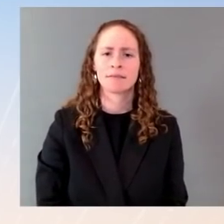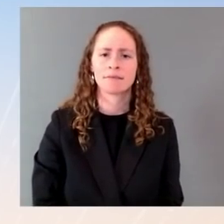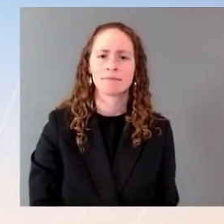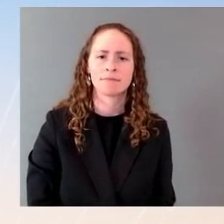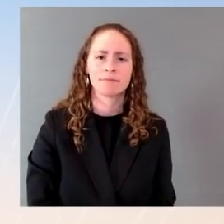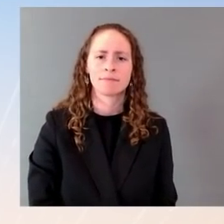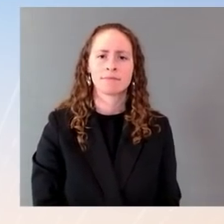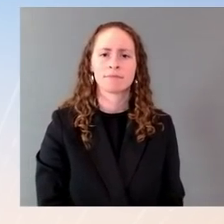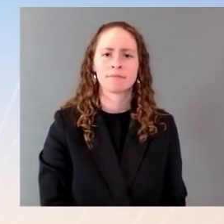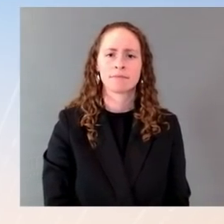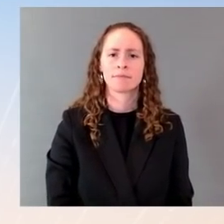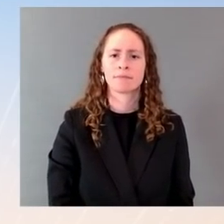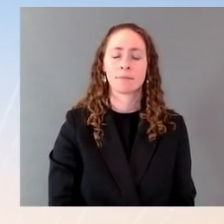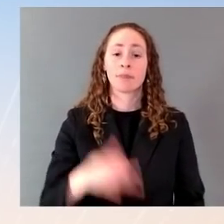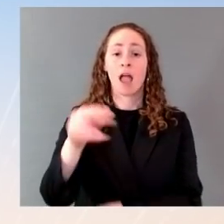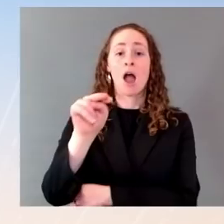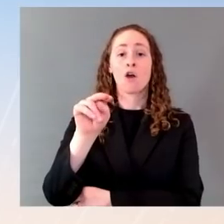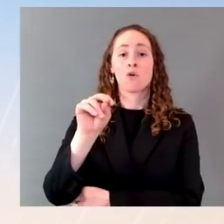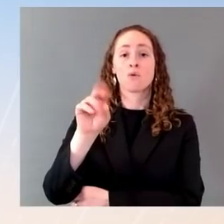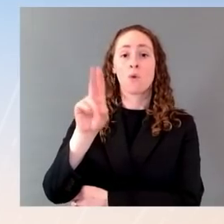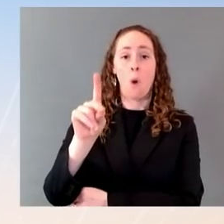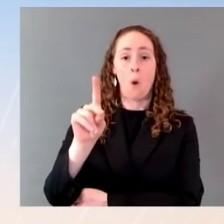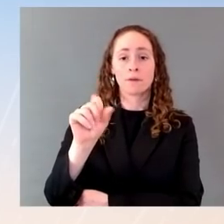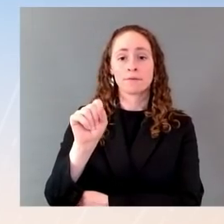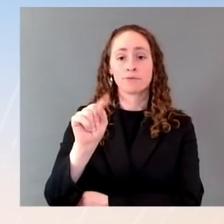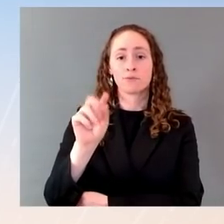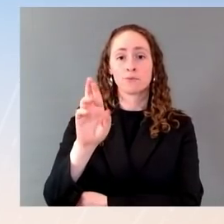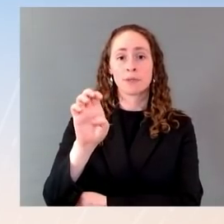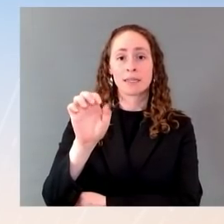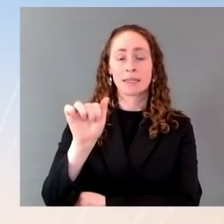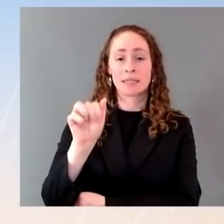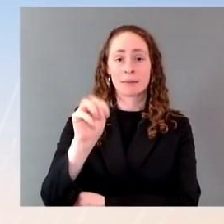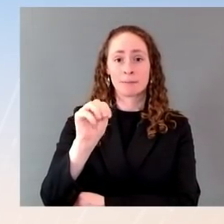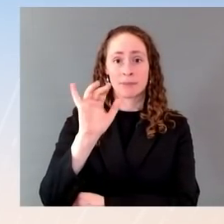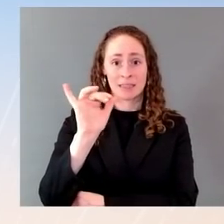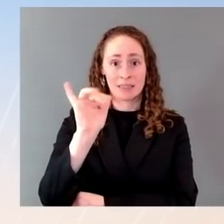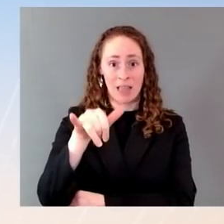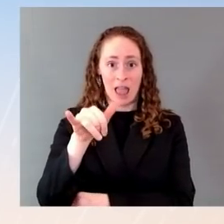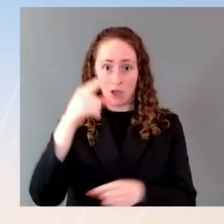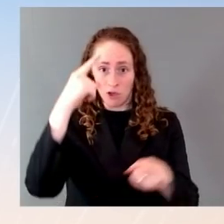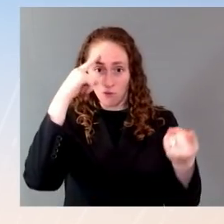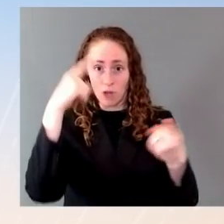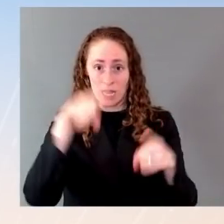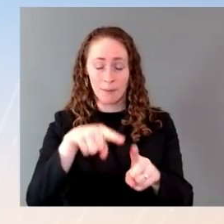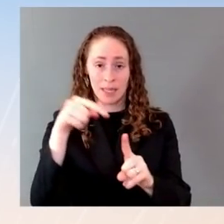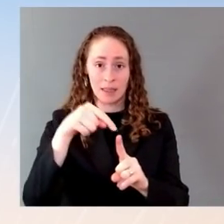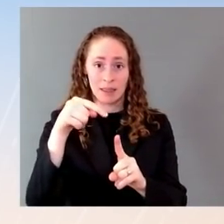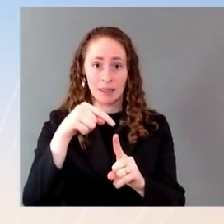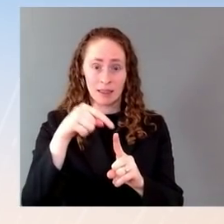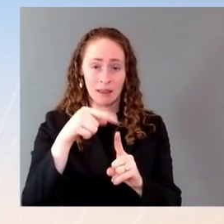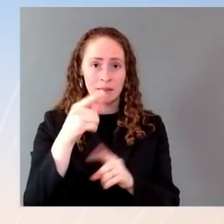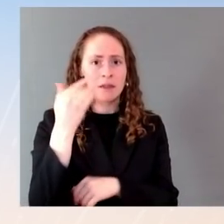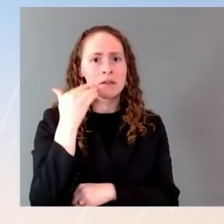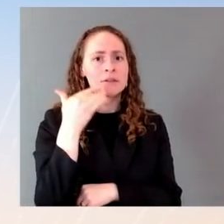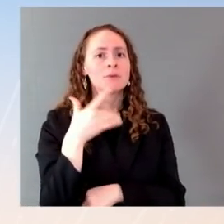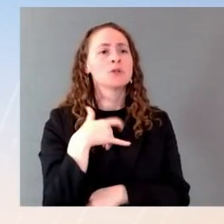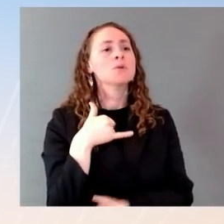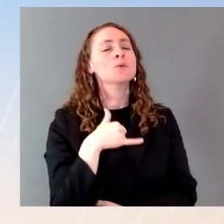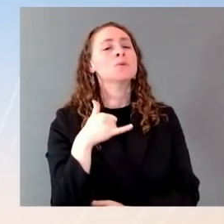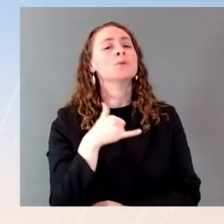and Germany on support for Ukraine energy security and our climate goals. And what it conveyed in there is, quote -- that it made --